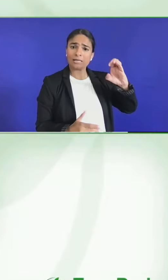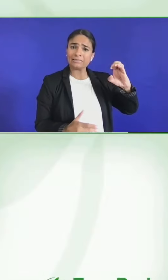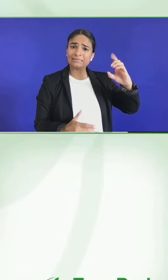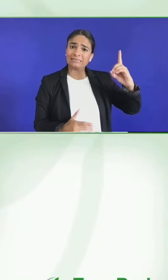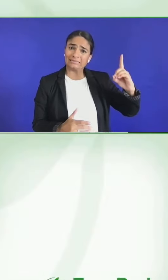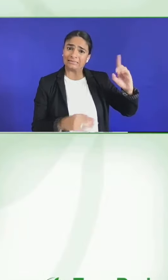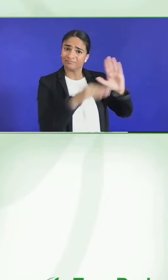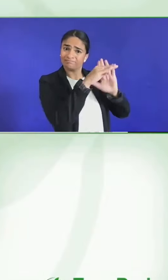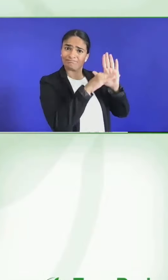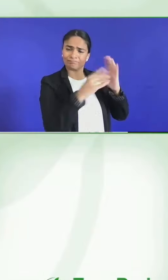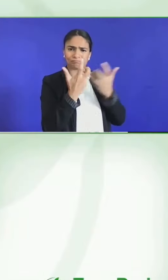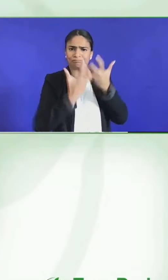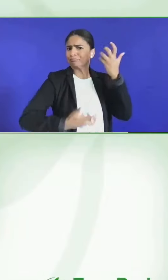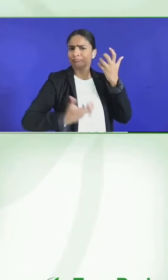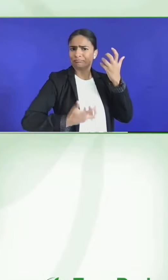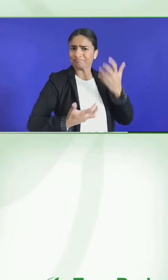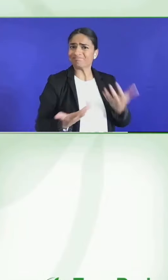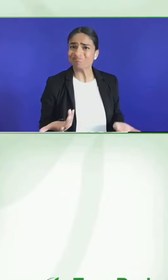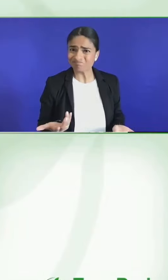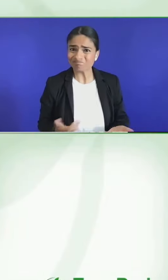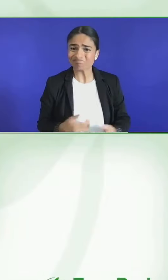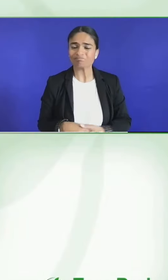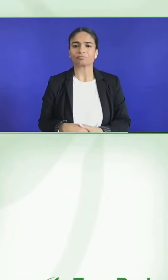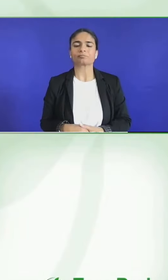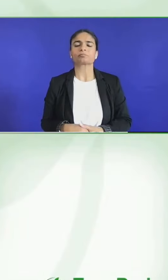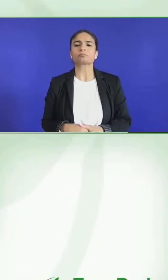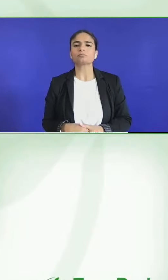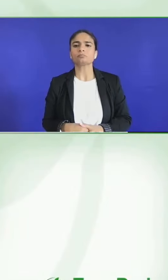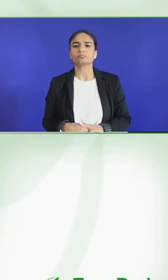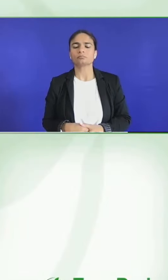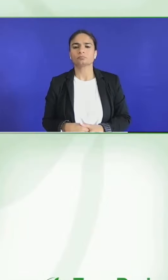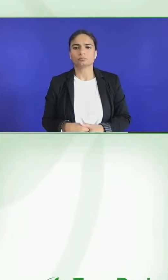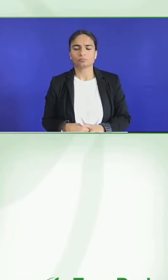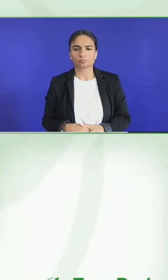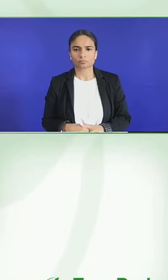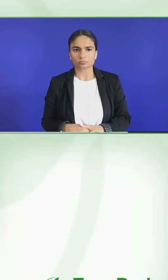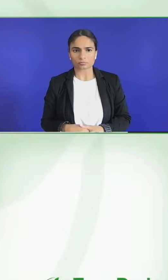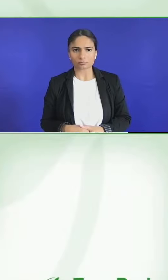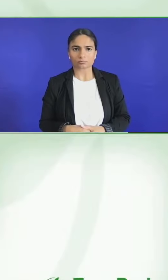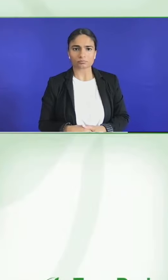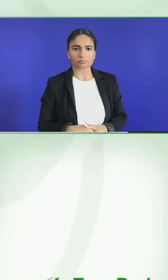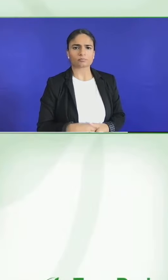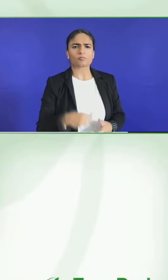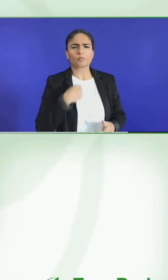Thank you thank you, Kamil.